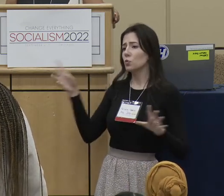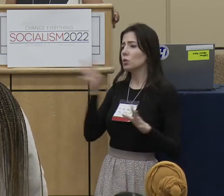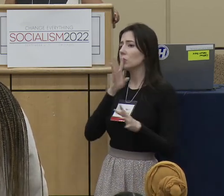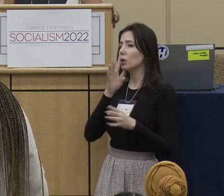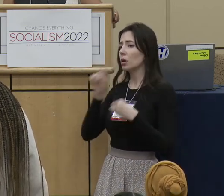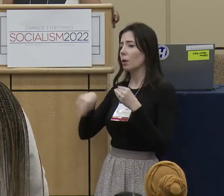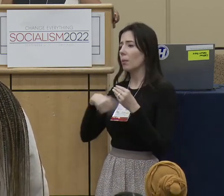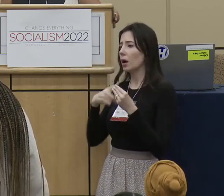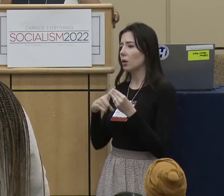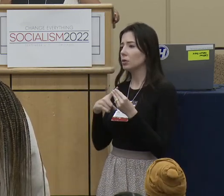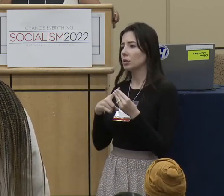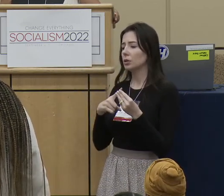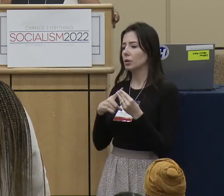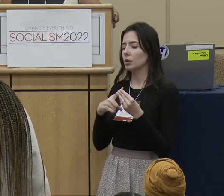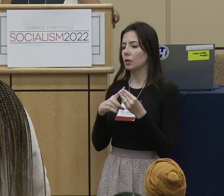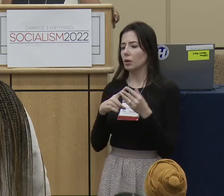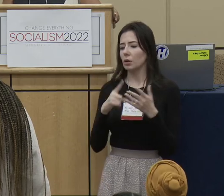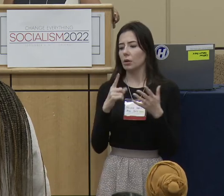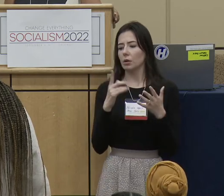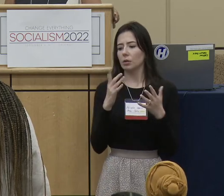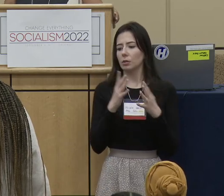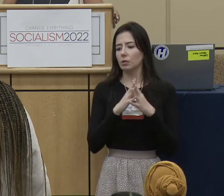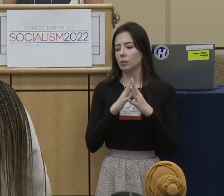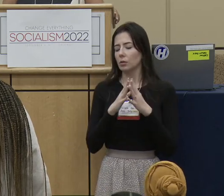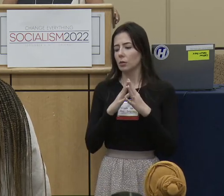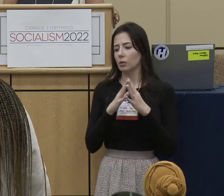about ideological clarity you were talking about, and I'm